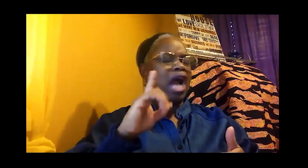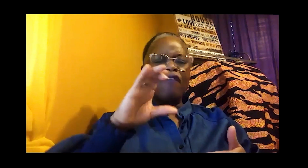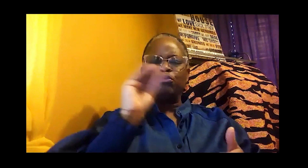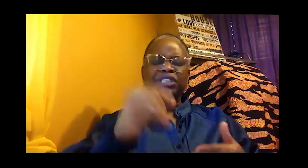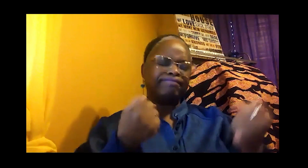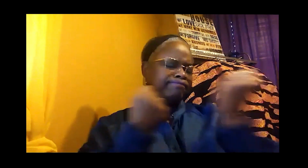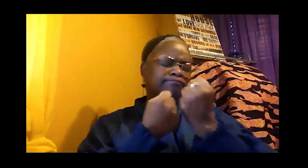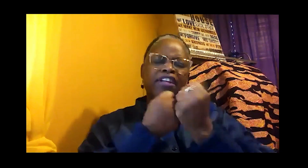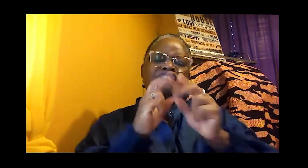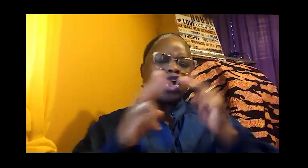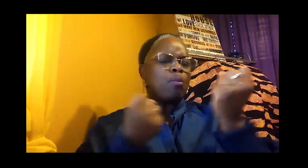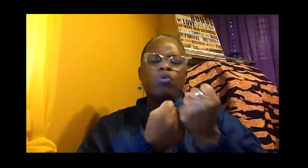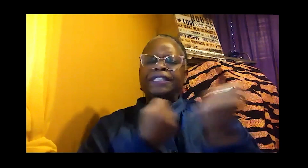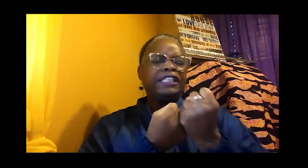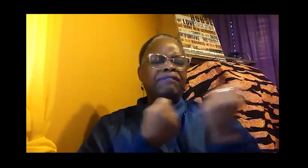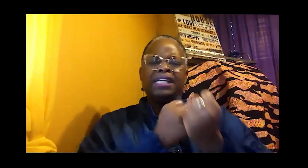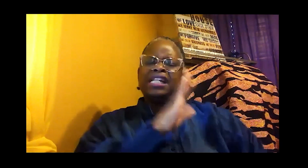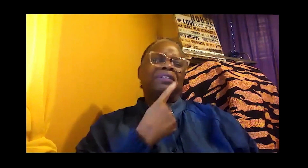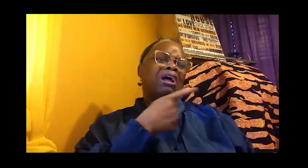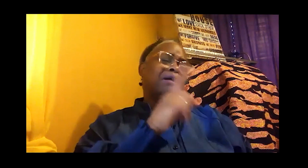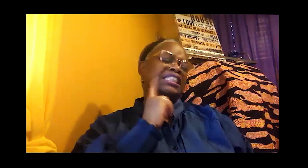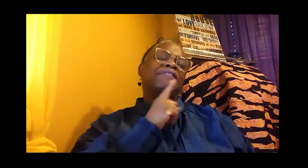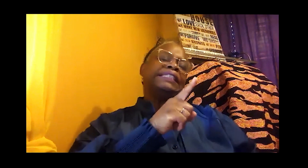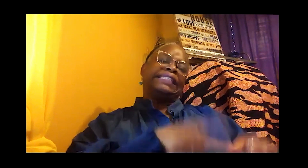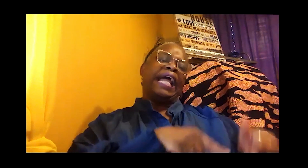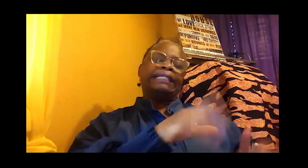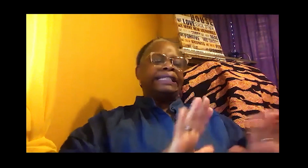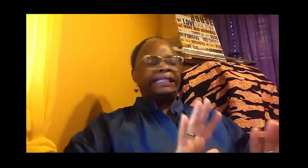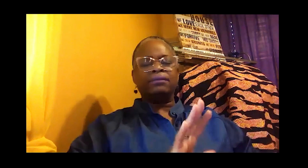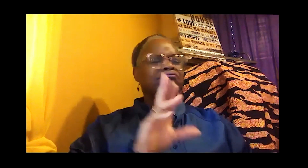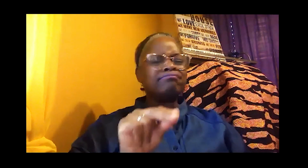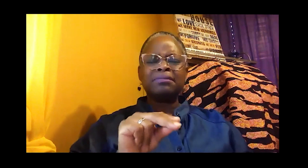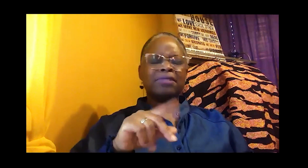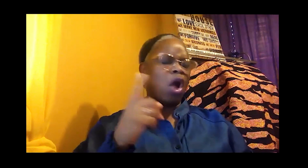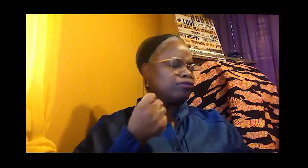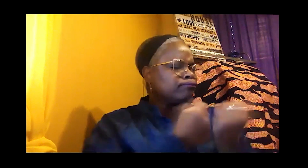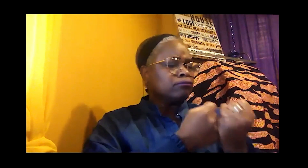my mom supported me a hundred percent. My mom never stated 'you can't do it because you're